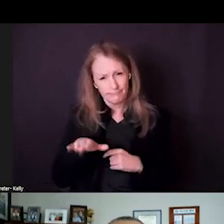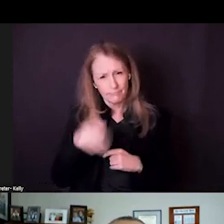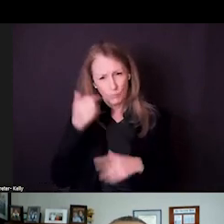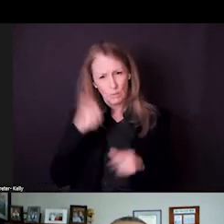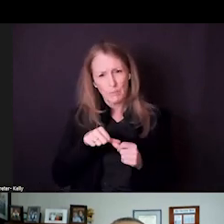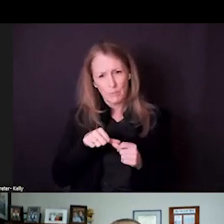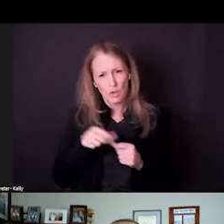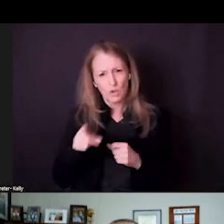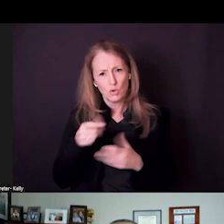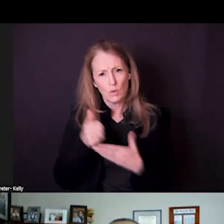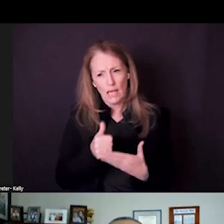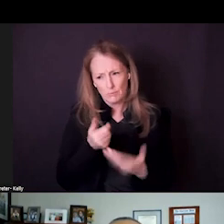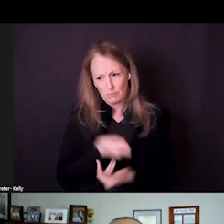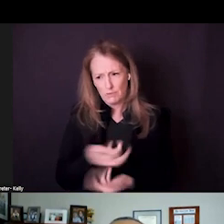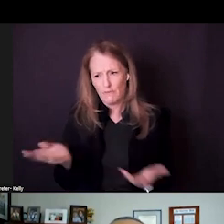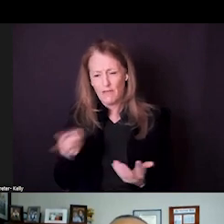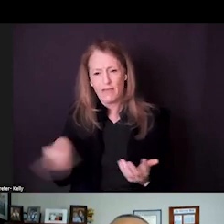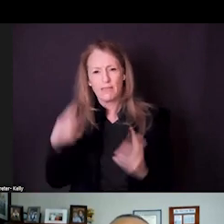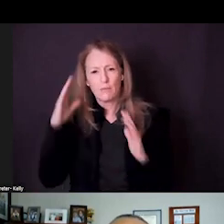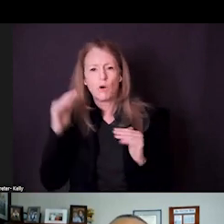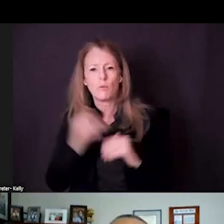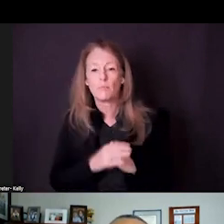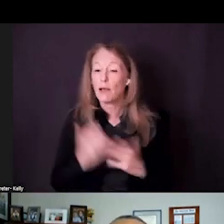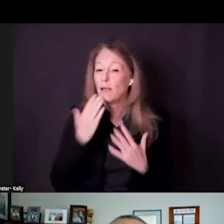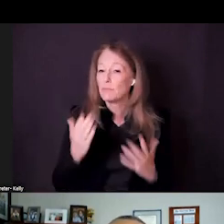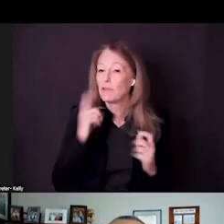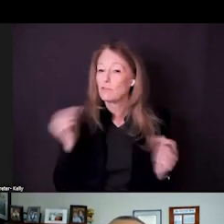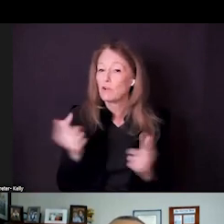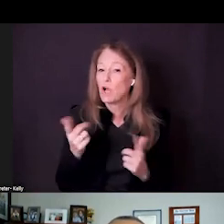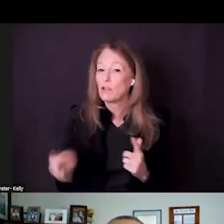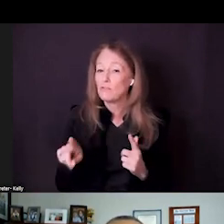I AM THANKFUL FOR EACH OF YOU. NOT ONLY AS LEADERS IN THIS SPACE, BUT AS